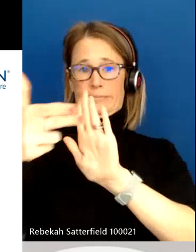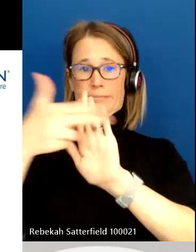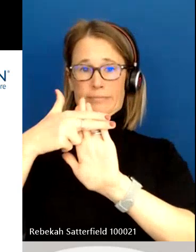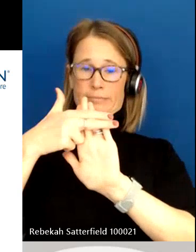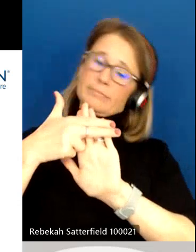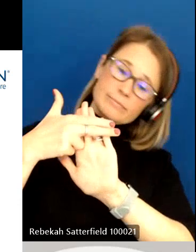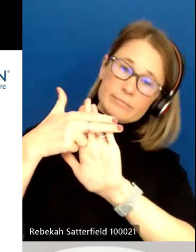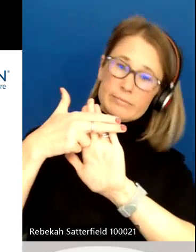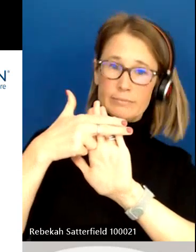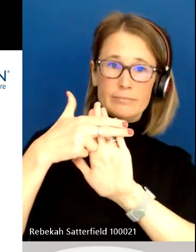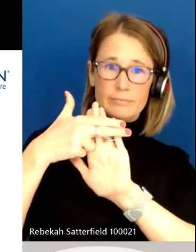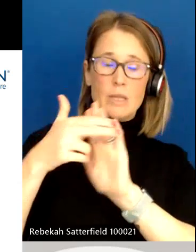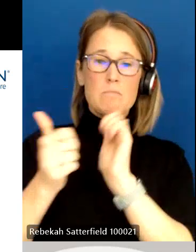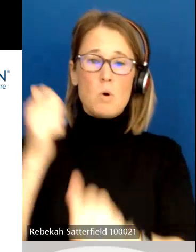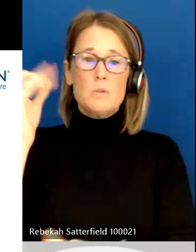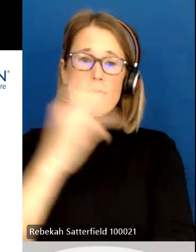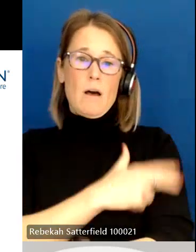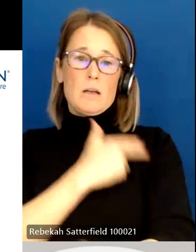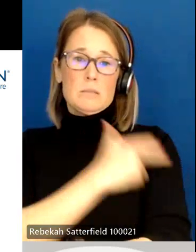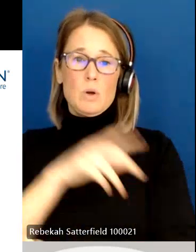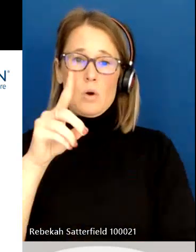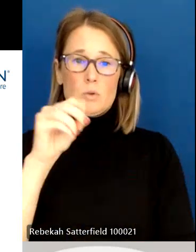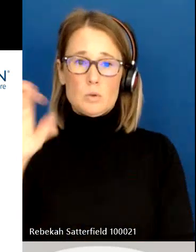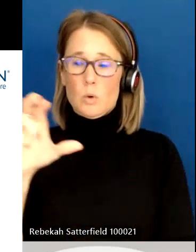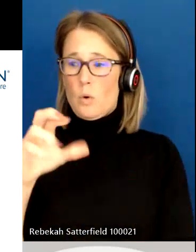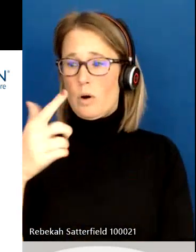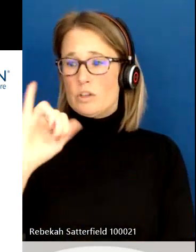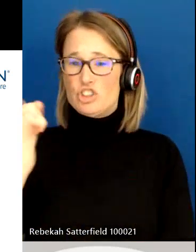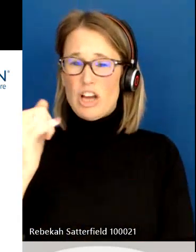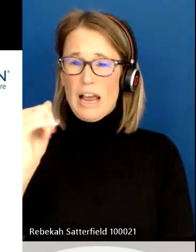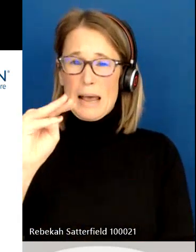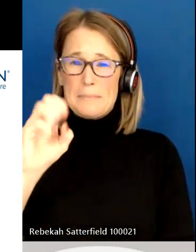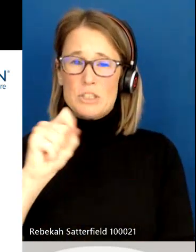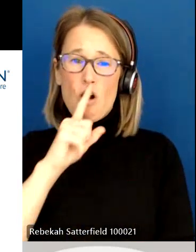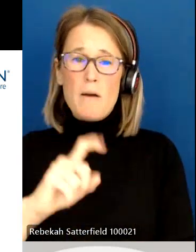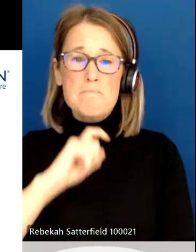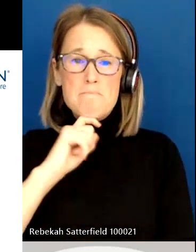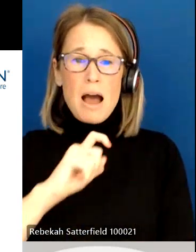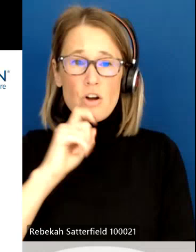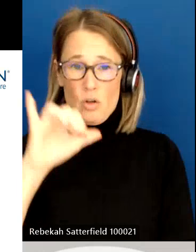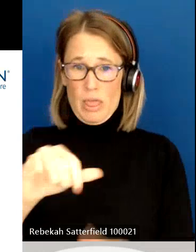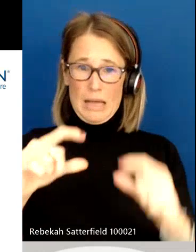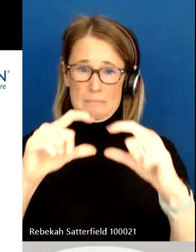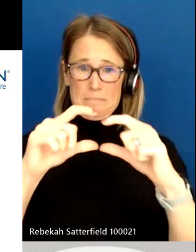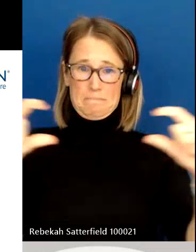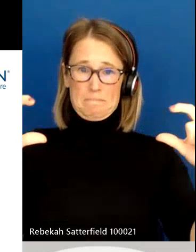door jams on metal and this worked really really well it was small it was unobtrusive but it was